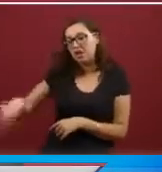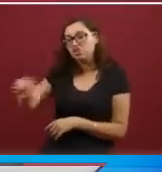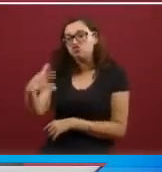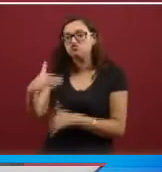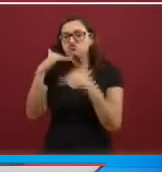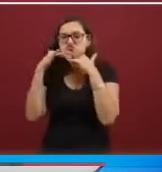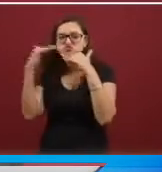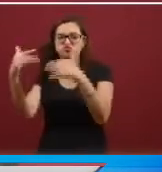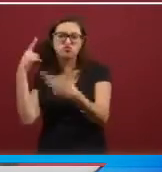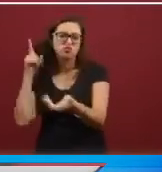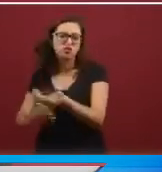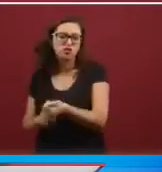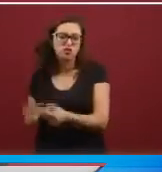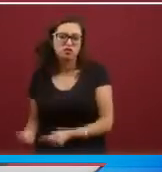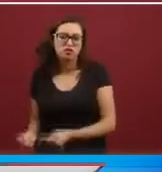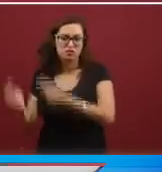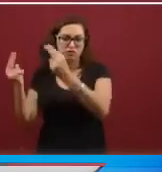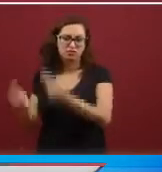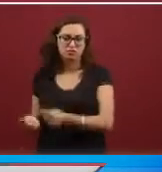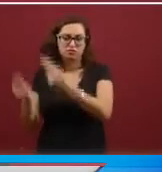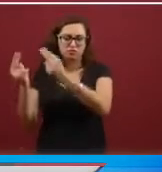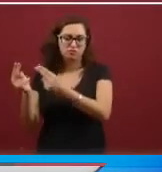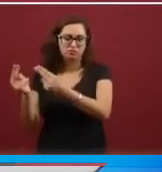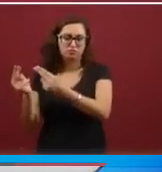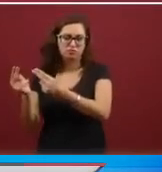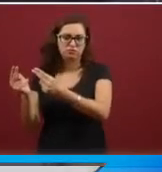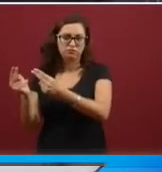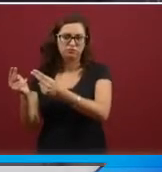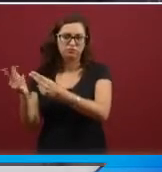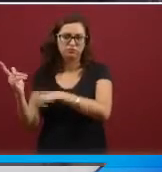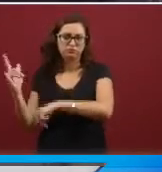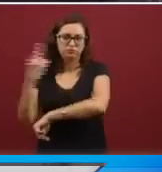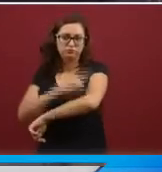This is after an Association of Lawyers requested that President Andres Manuel Lopez Obrador